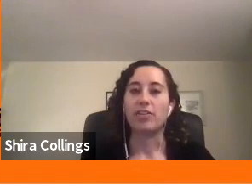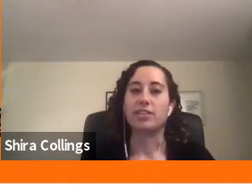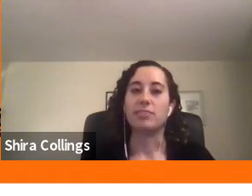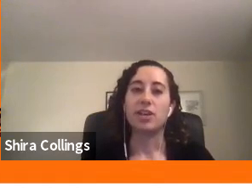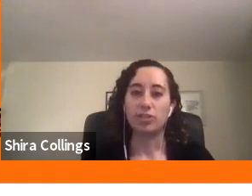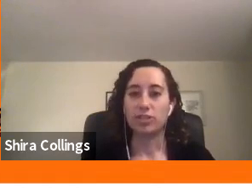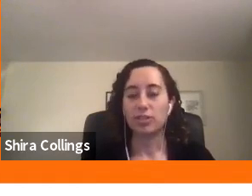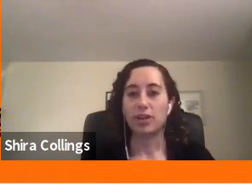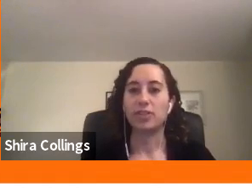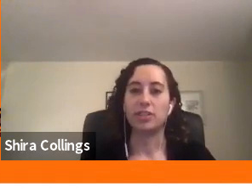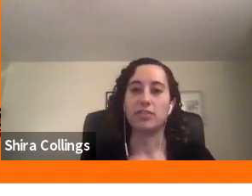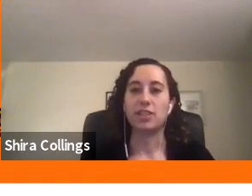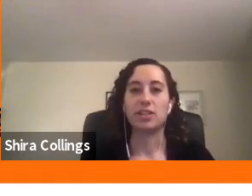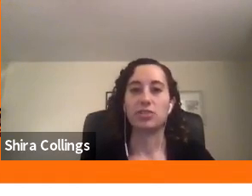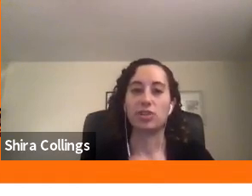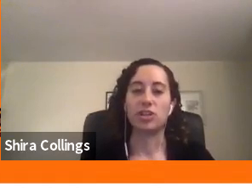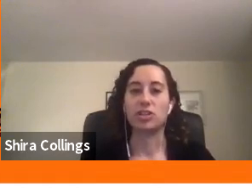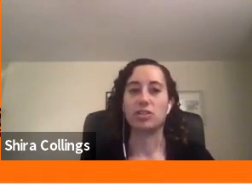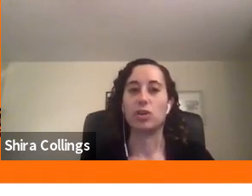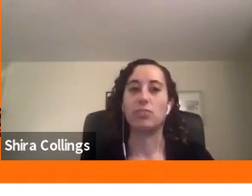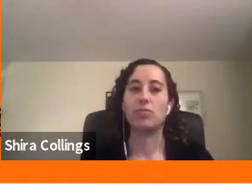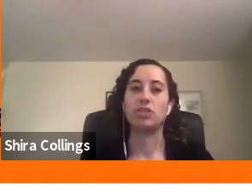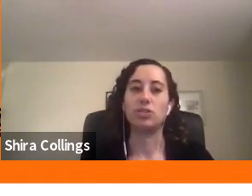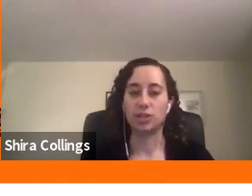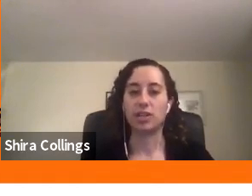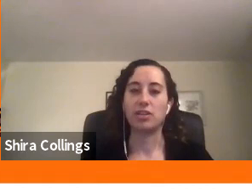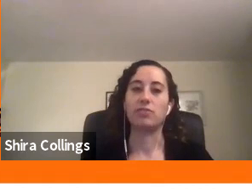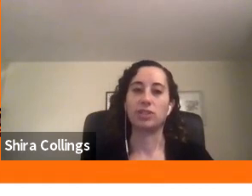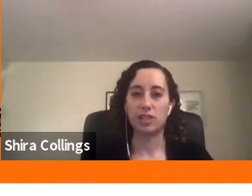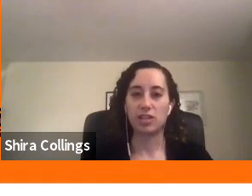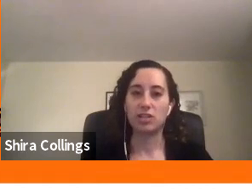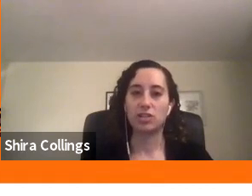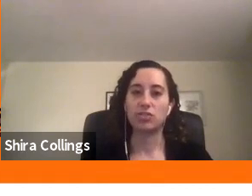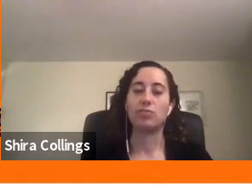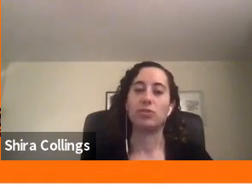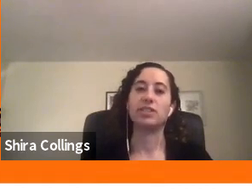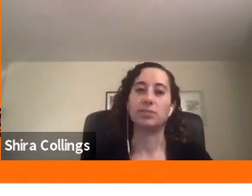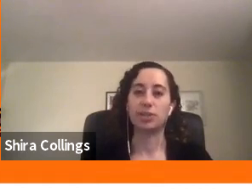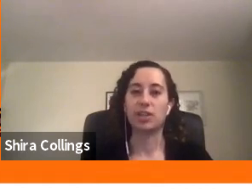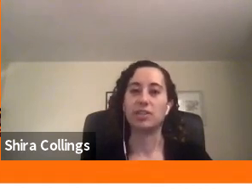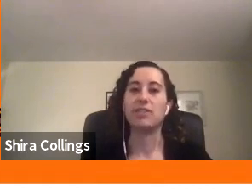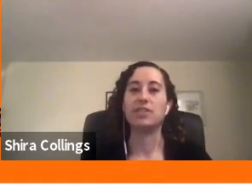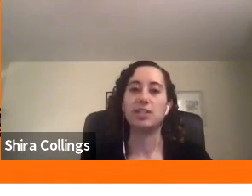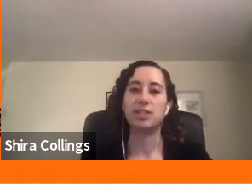13.2 percent of girls develop an eating disorder by age 20. Among adolescent males, the